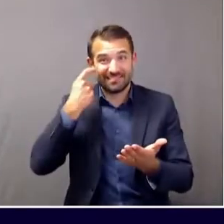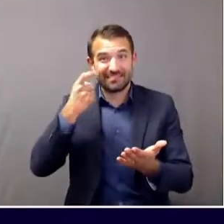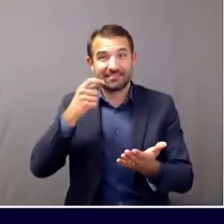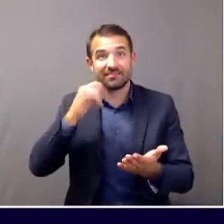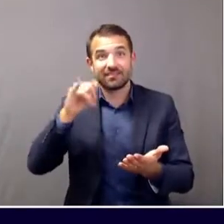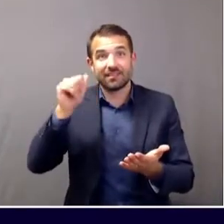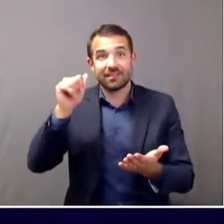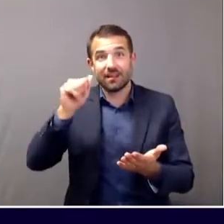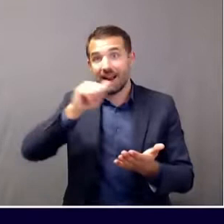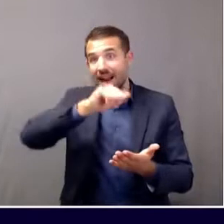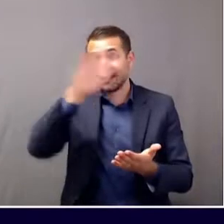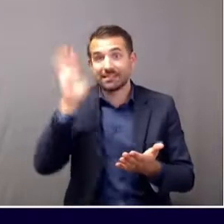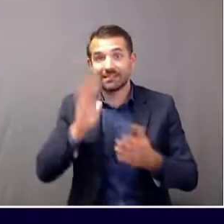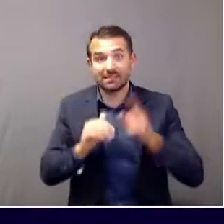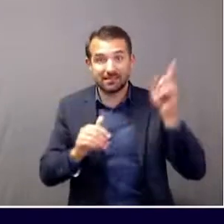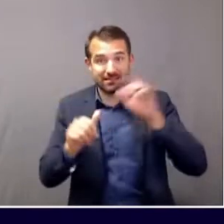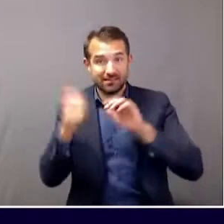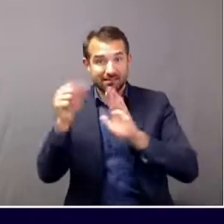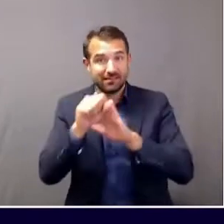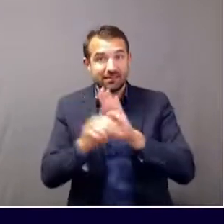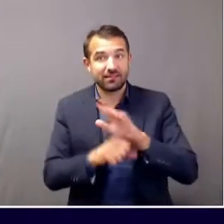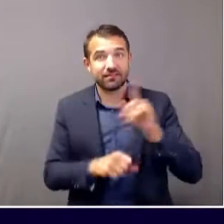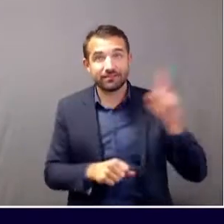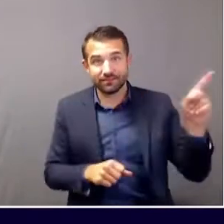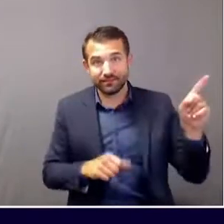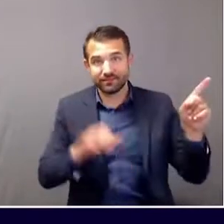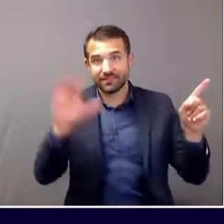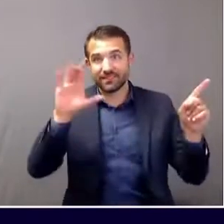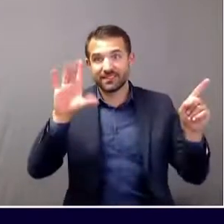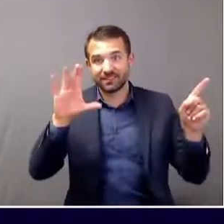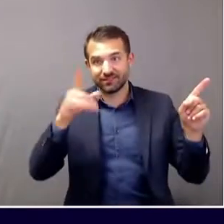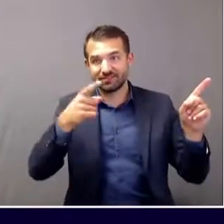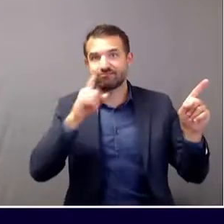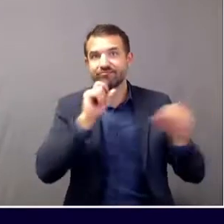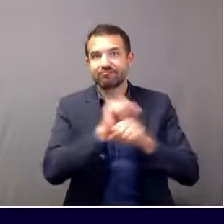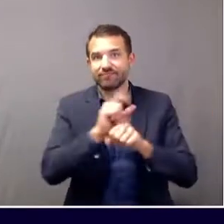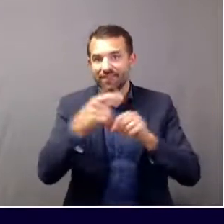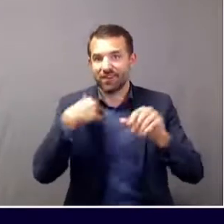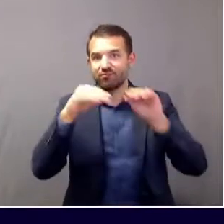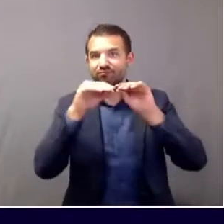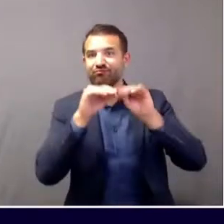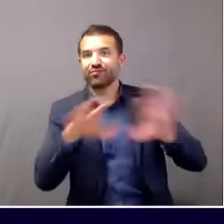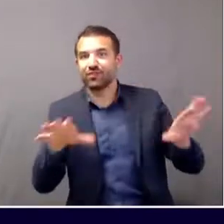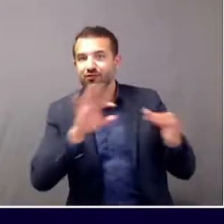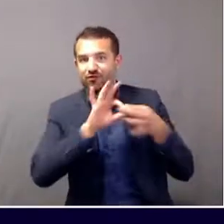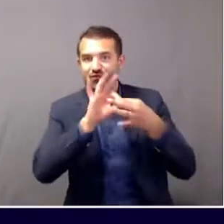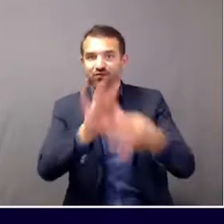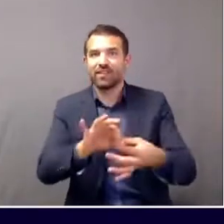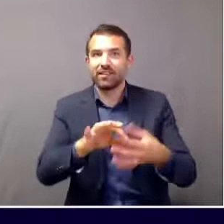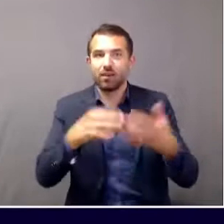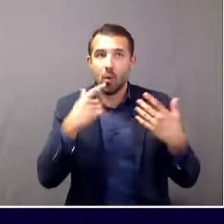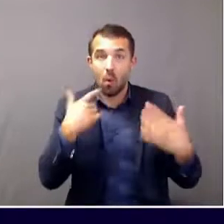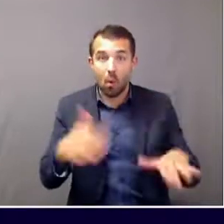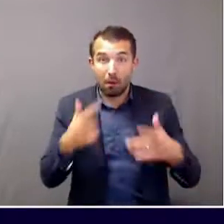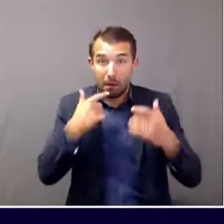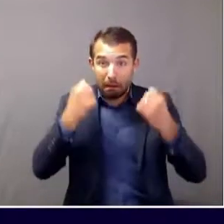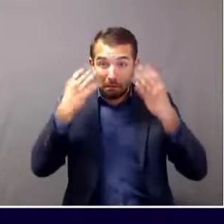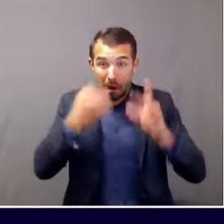because their investigating an outbreak in Alaska that was that